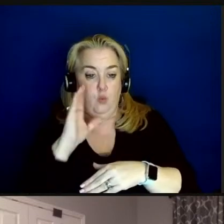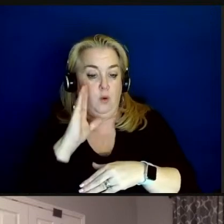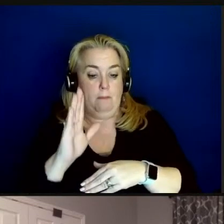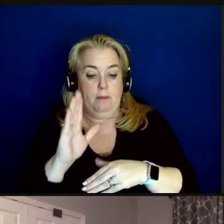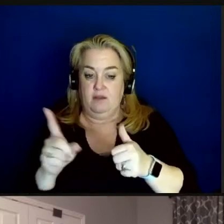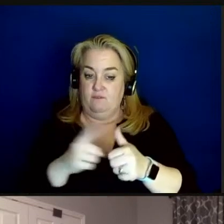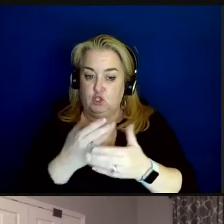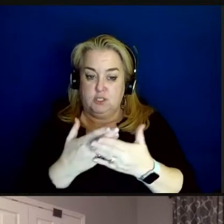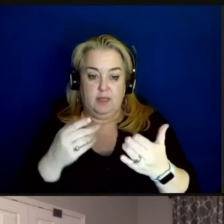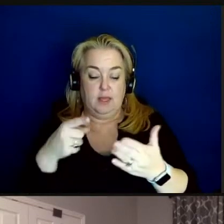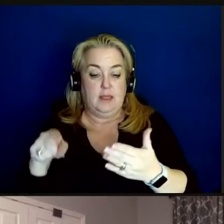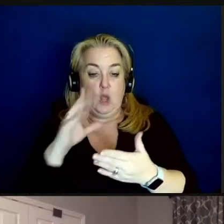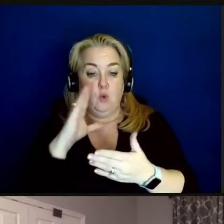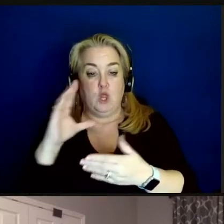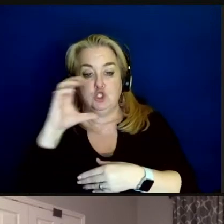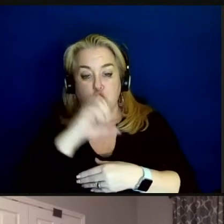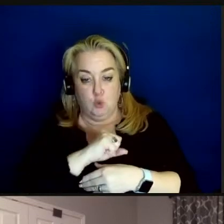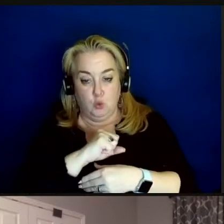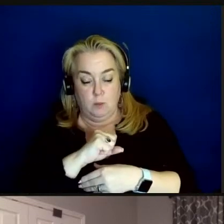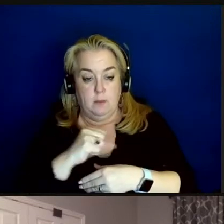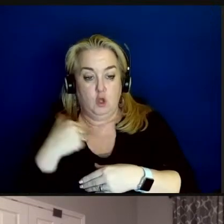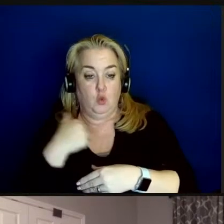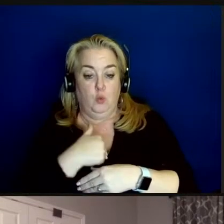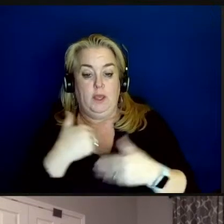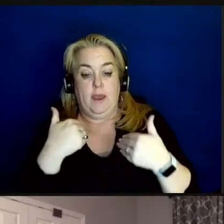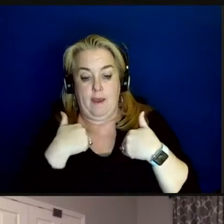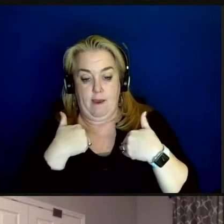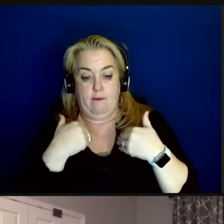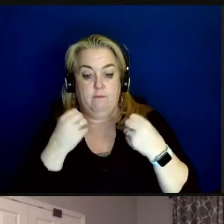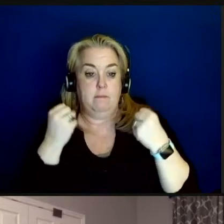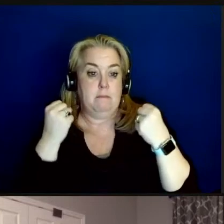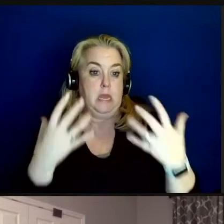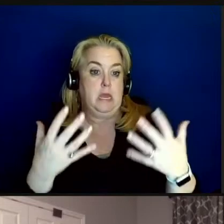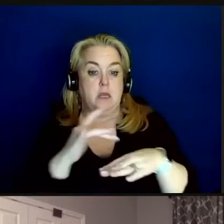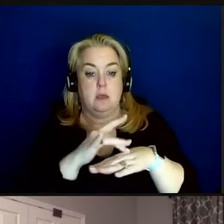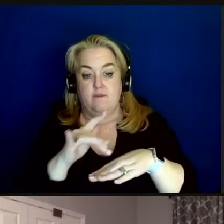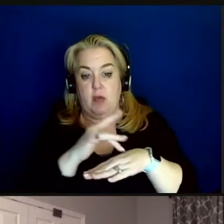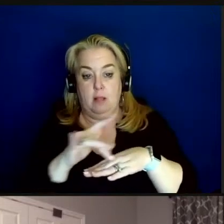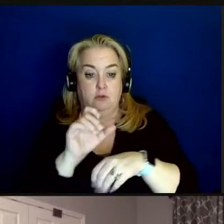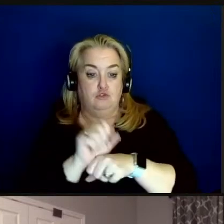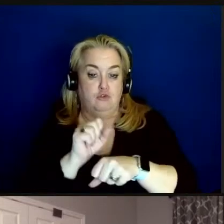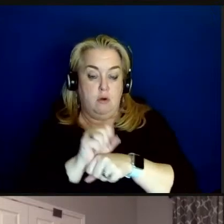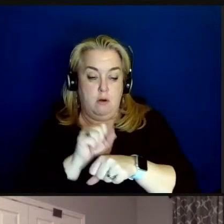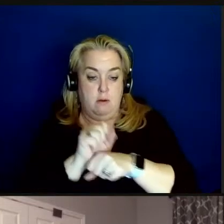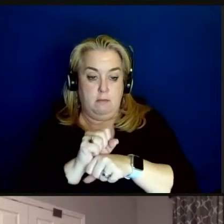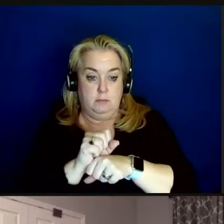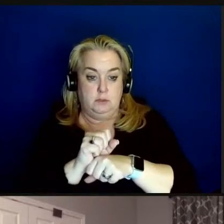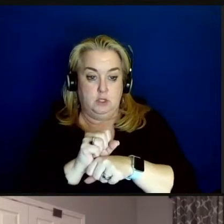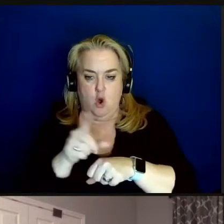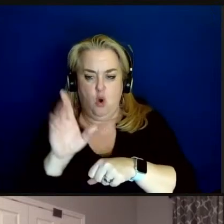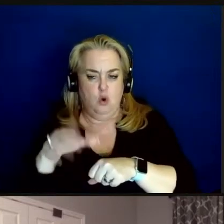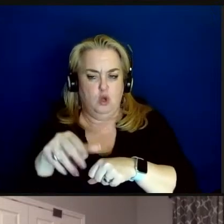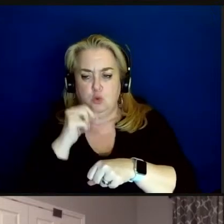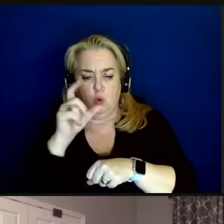YOU'RE SUGGESTING IT.MEND I WANT TO MAKE SURE THAT WHEN I TALK TO PEOPLE MY COMMUNITY THAT'S GOING TO BE ONE FIRST